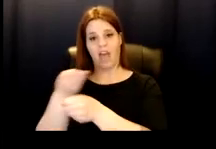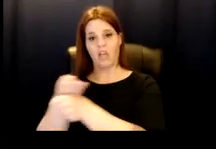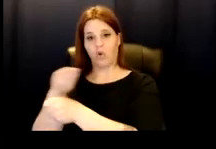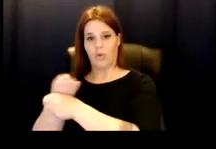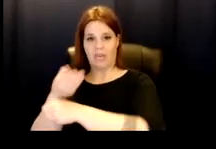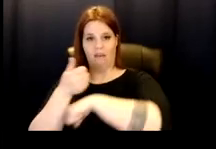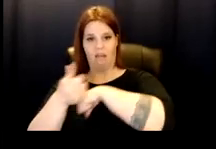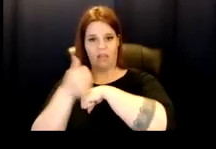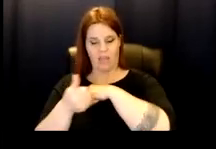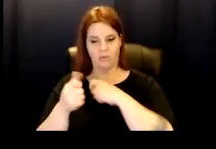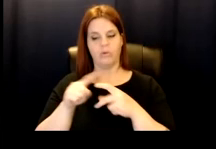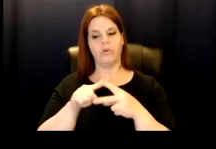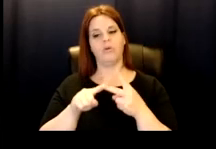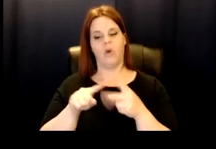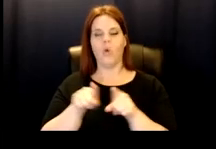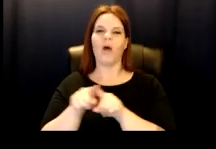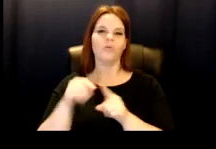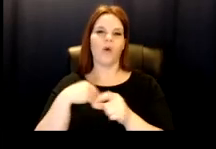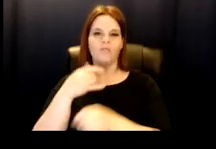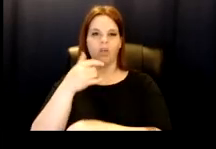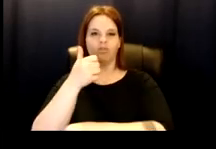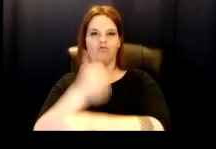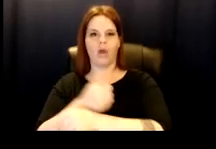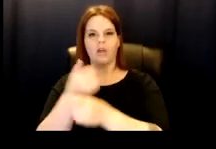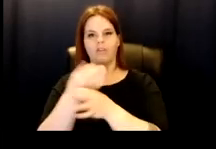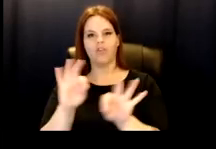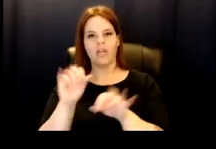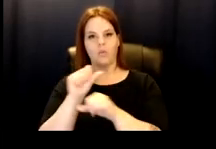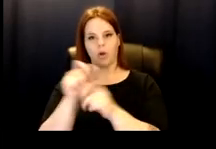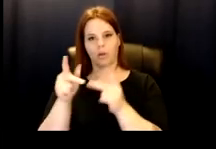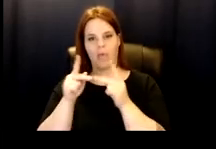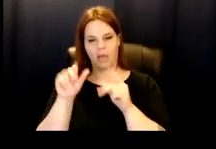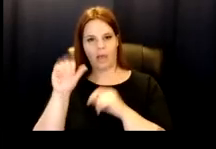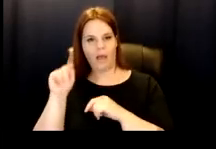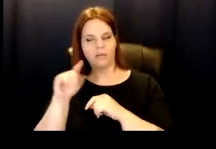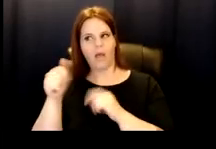We also have the Drug Free Workplace Act and other requirements that provide protections